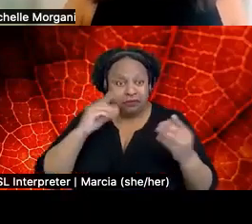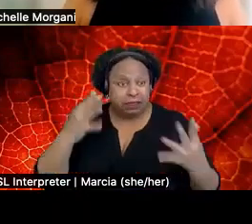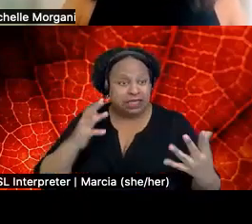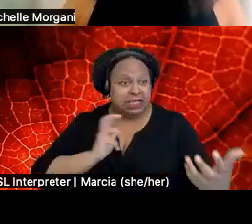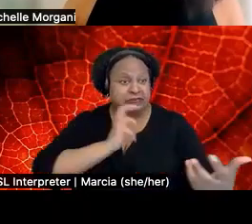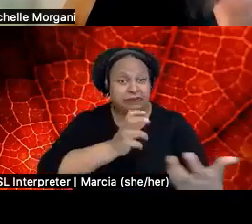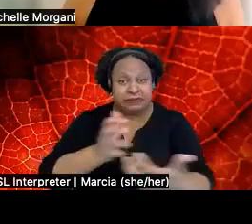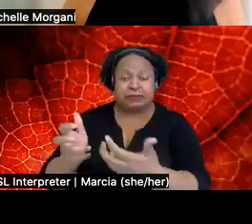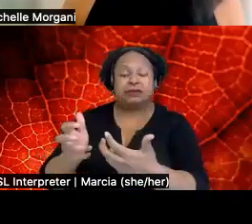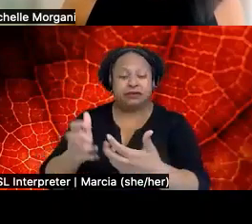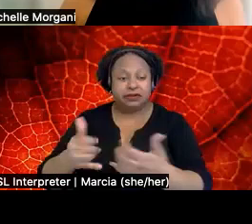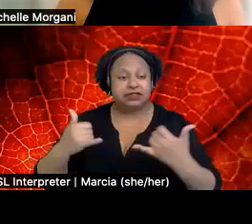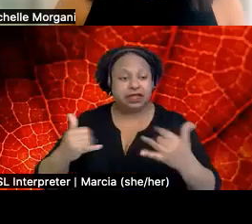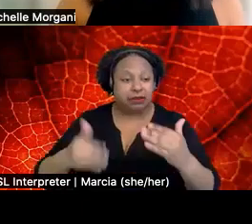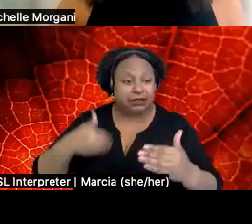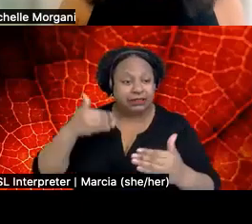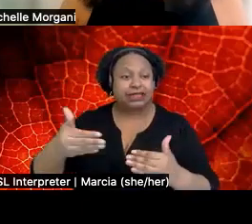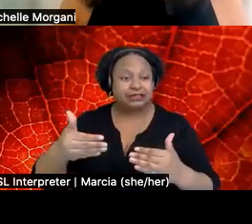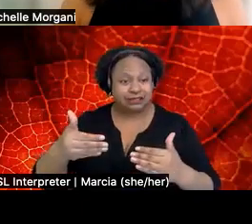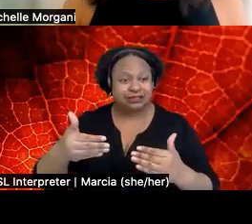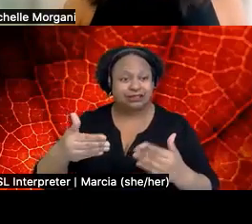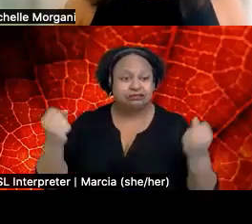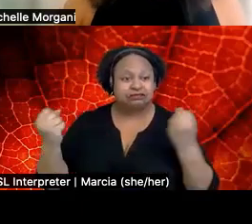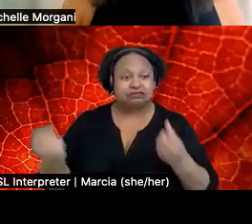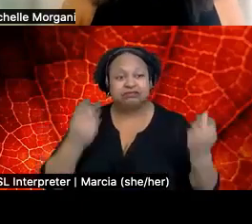So, moving into my next piece was sign language interpreters.